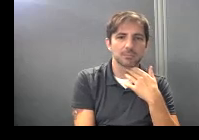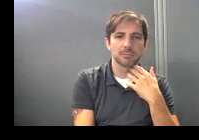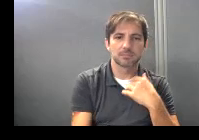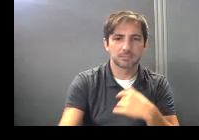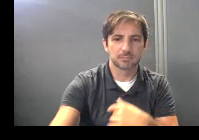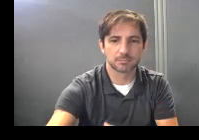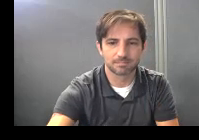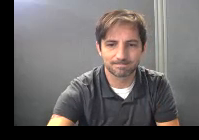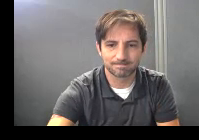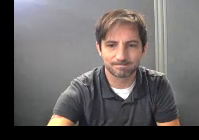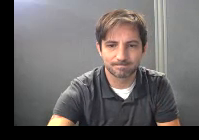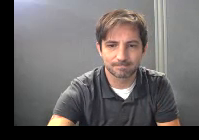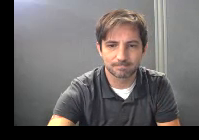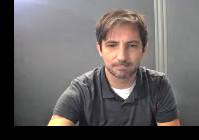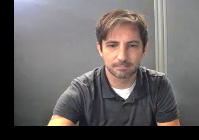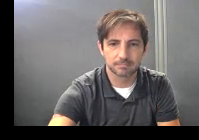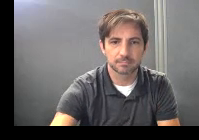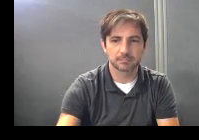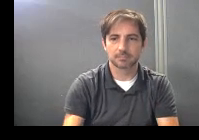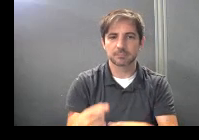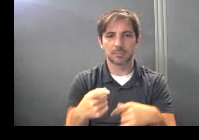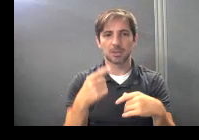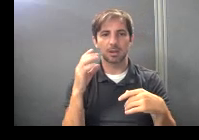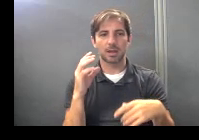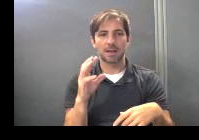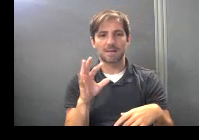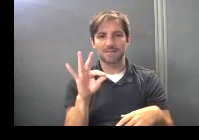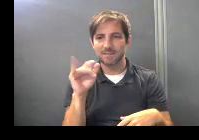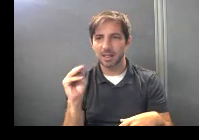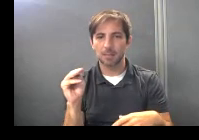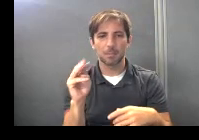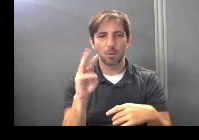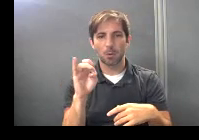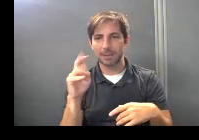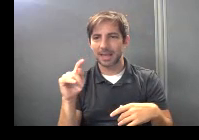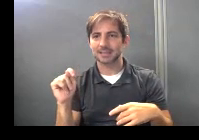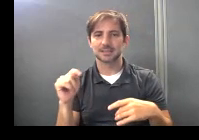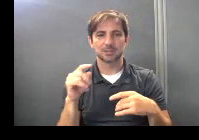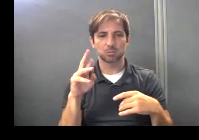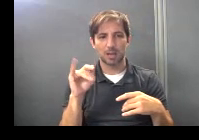OR CLOSED CAPTIONS. THERE IS THE OPTION OF ASL INTERPRETED VIDEOS.